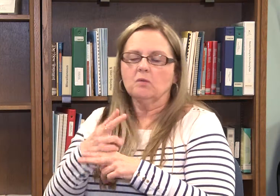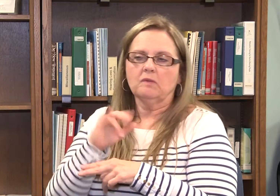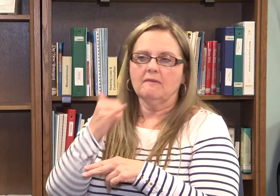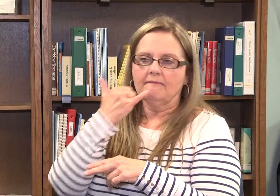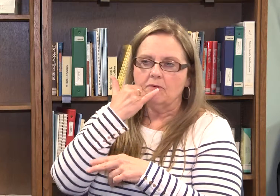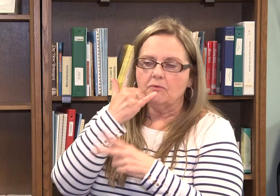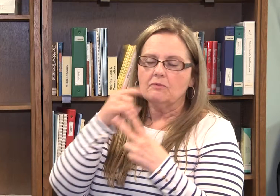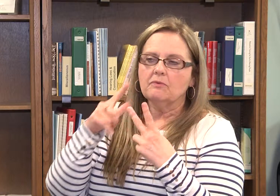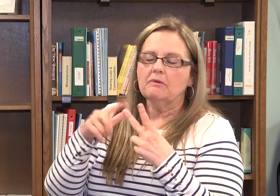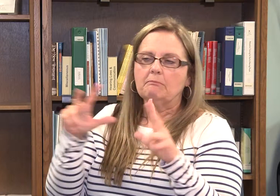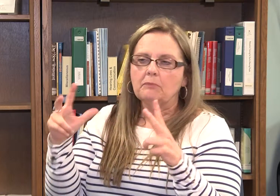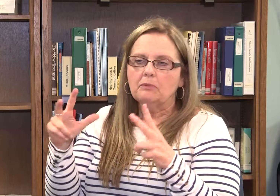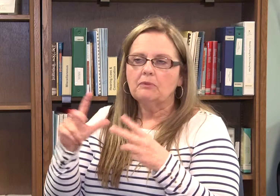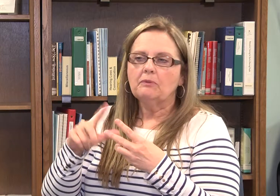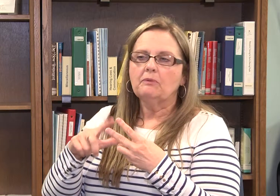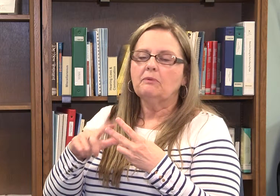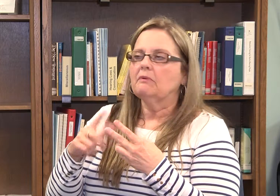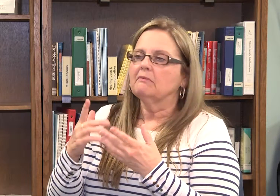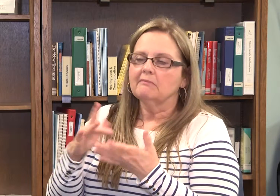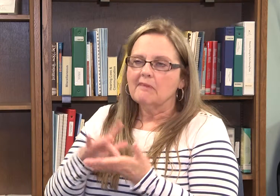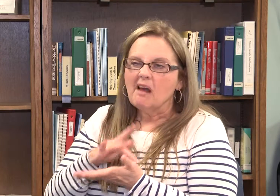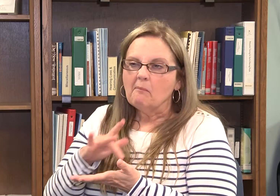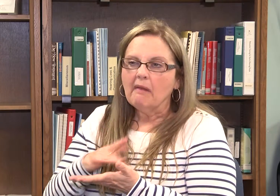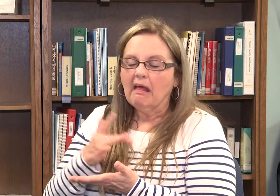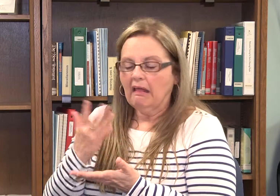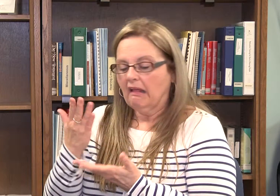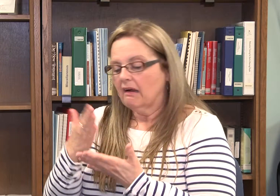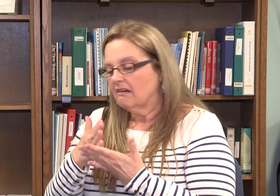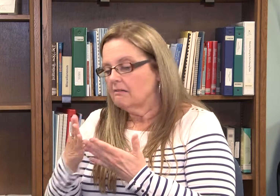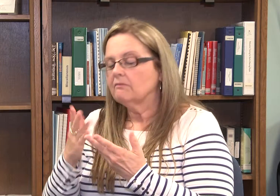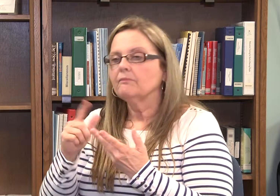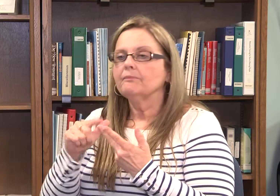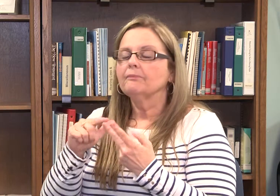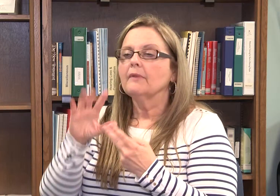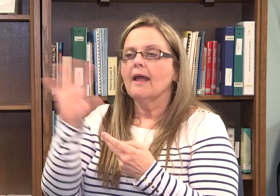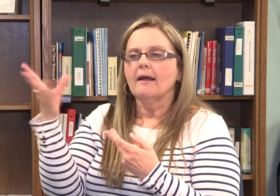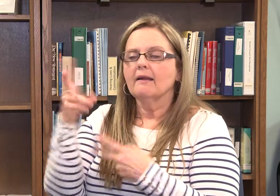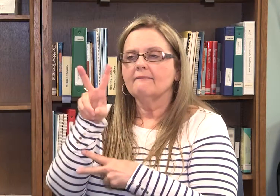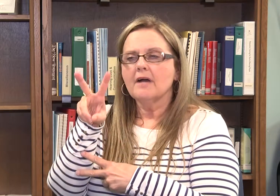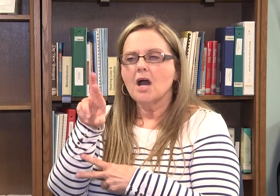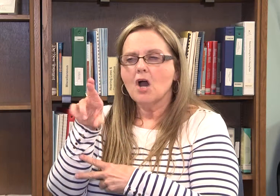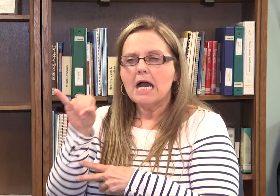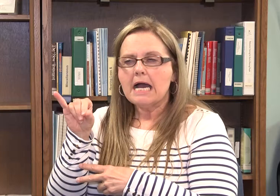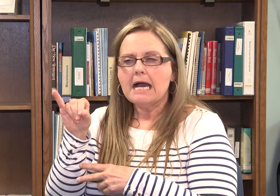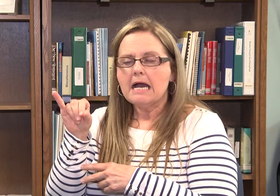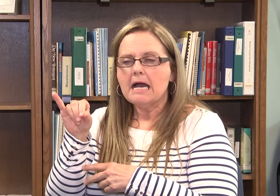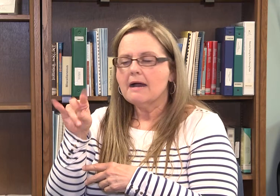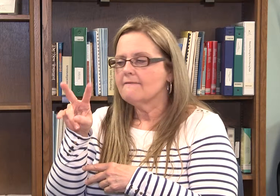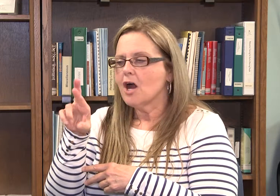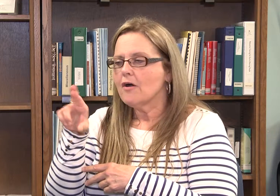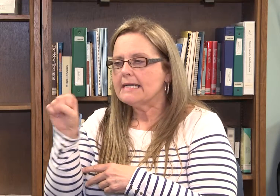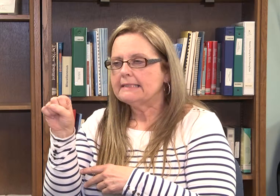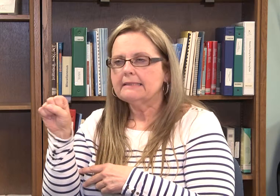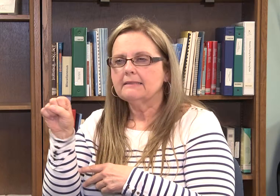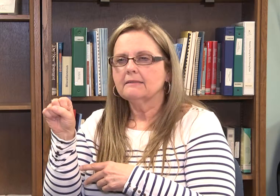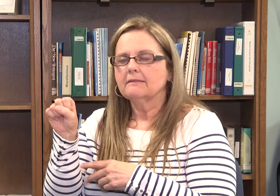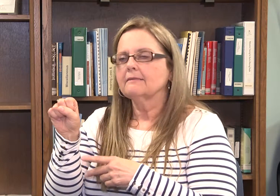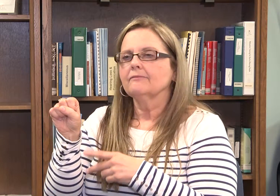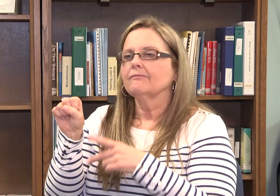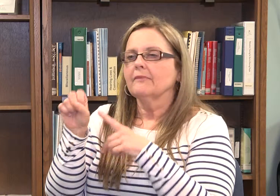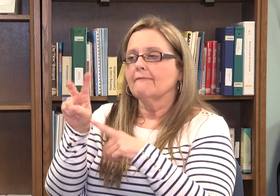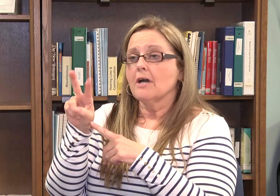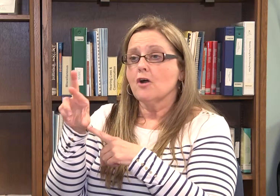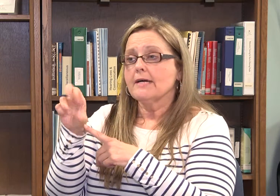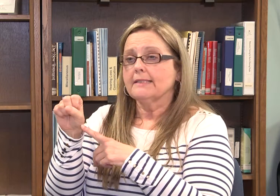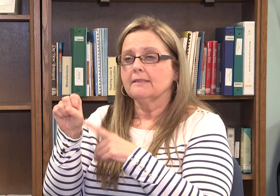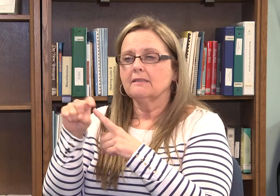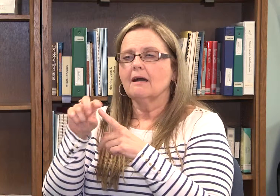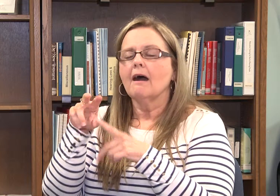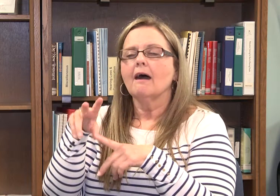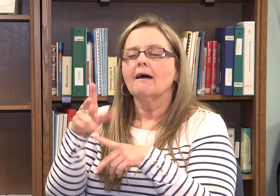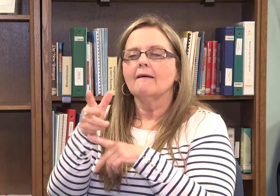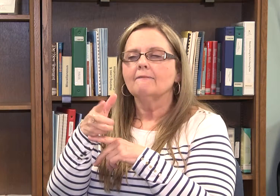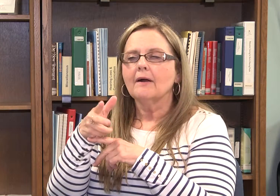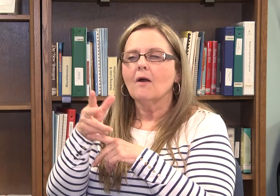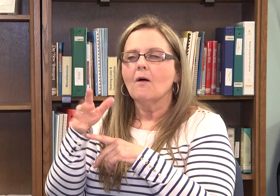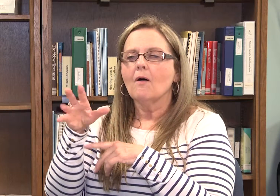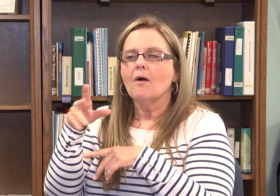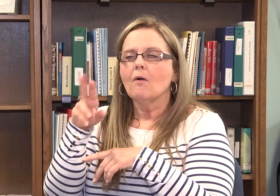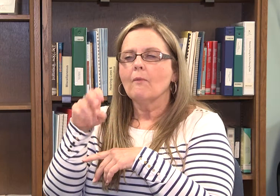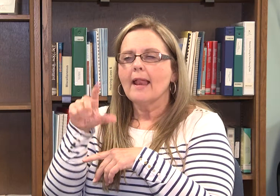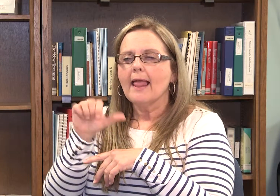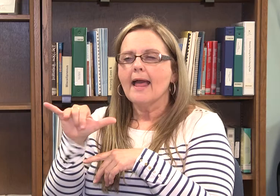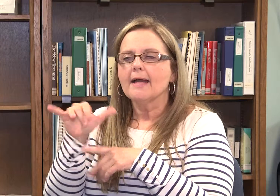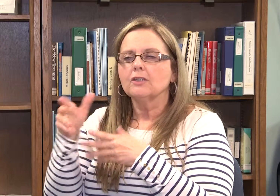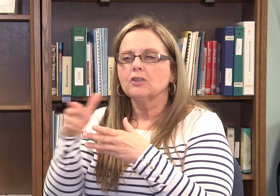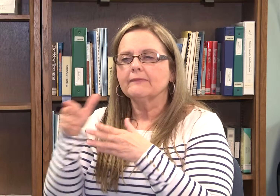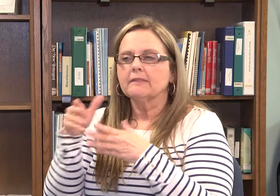Computers, iPads soon they'll be setting up VRS video relay service which